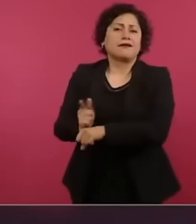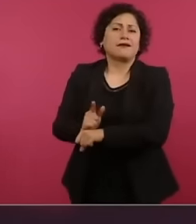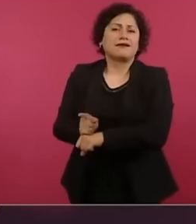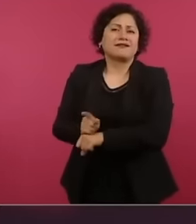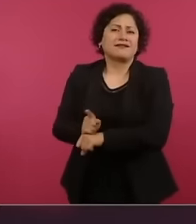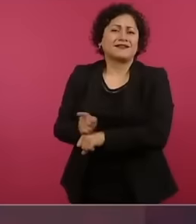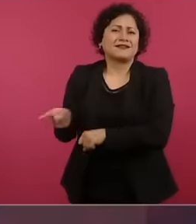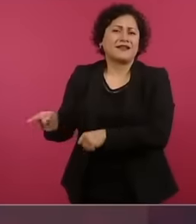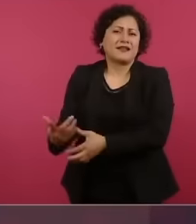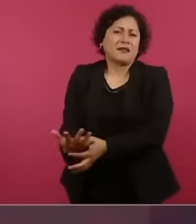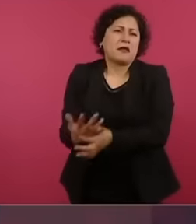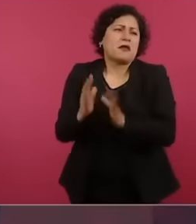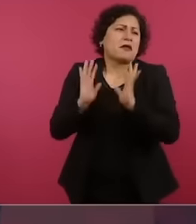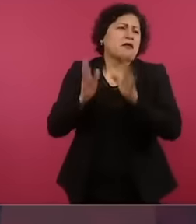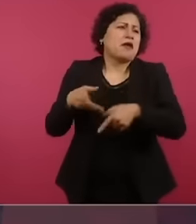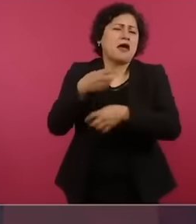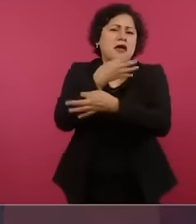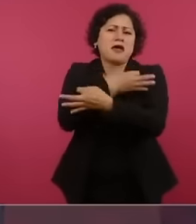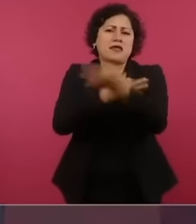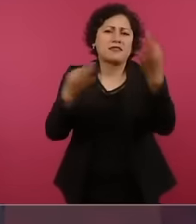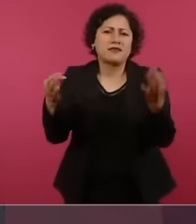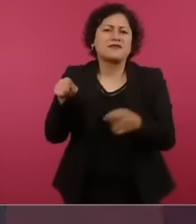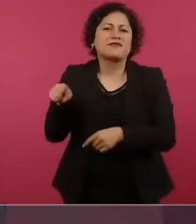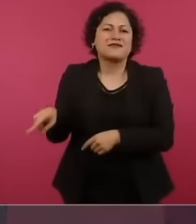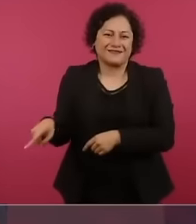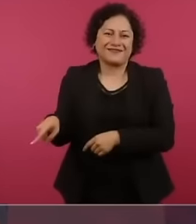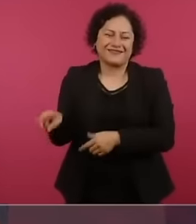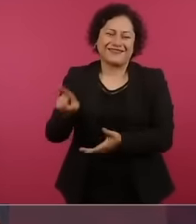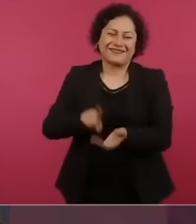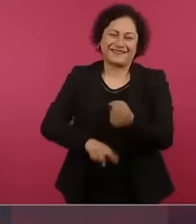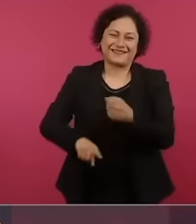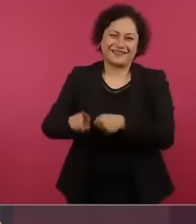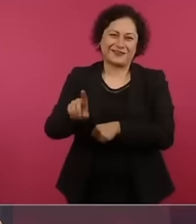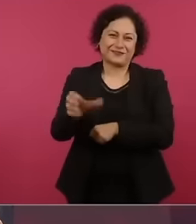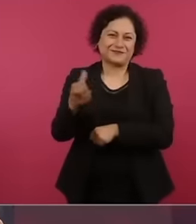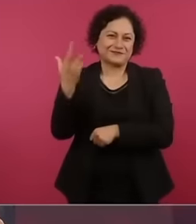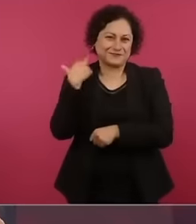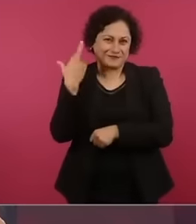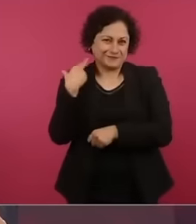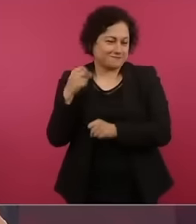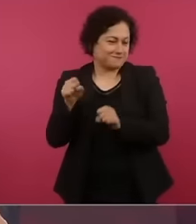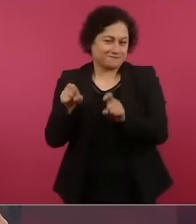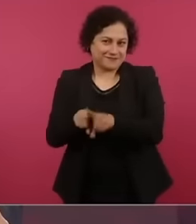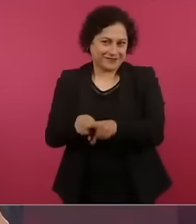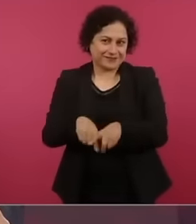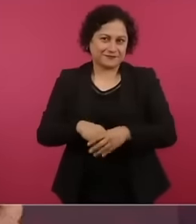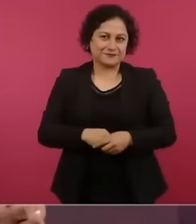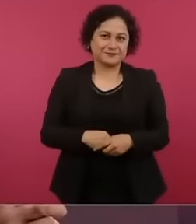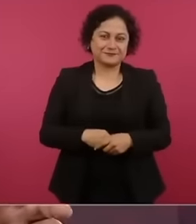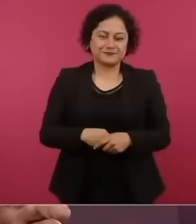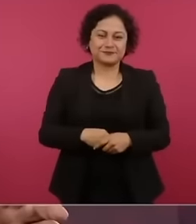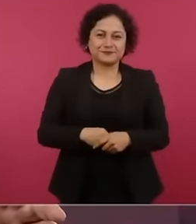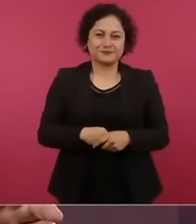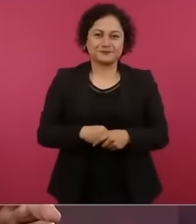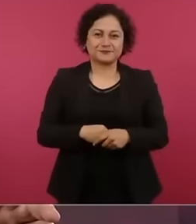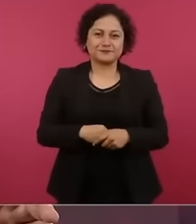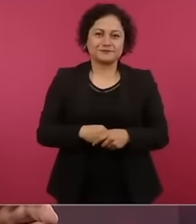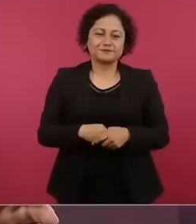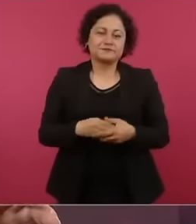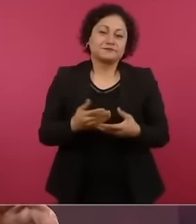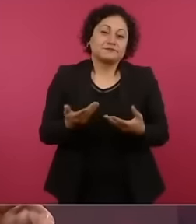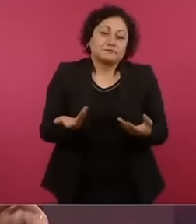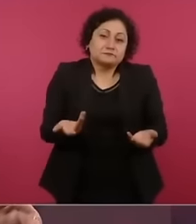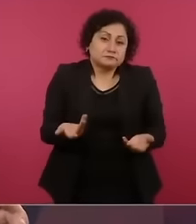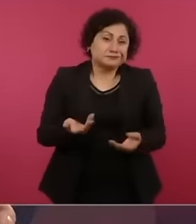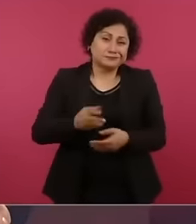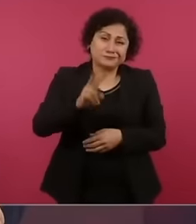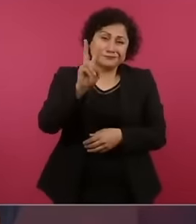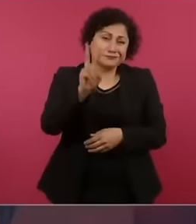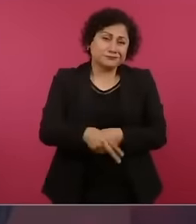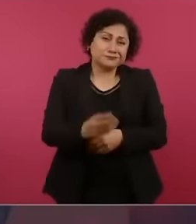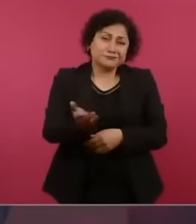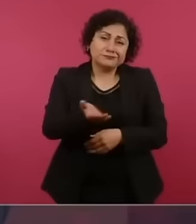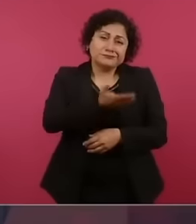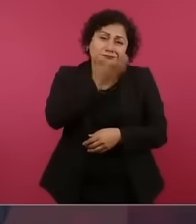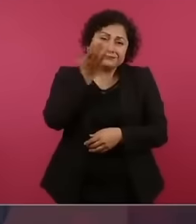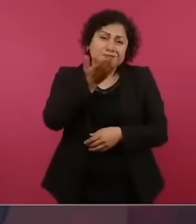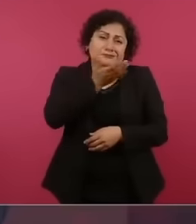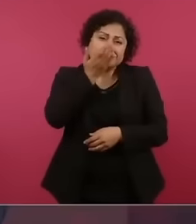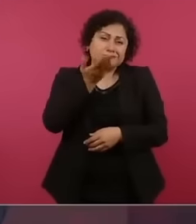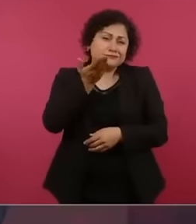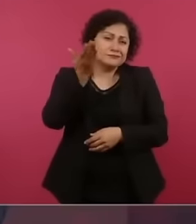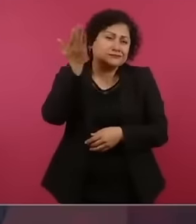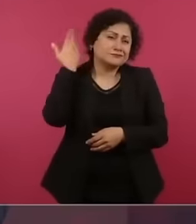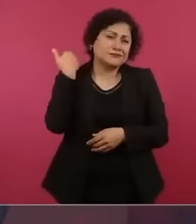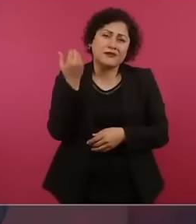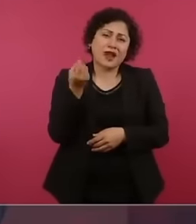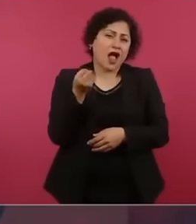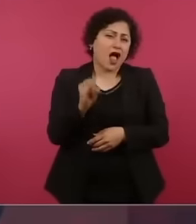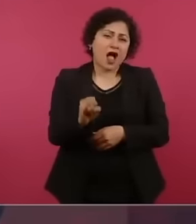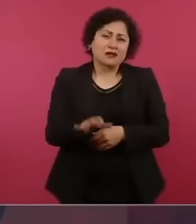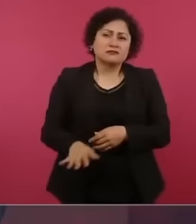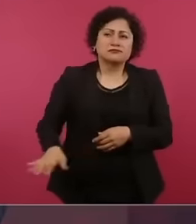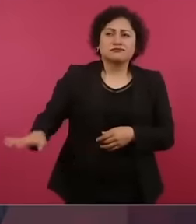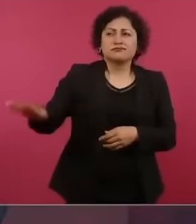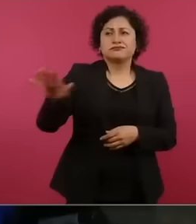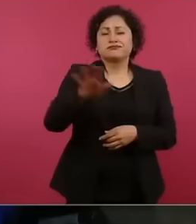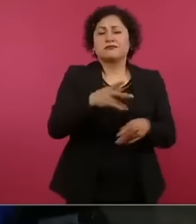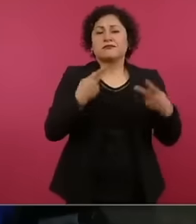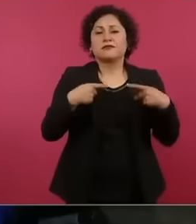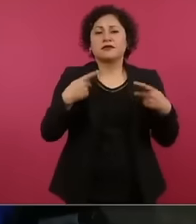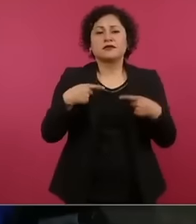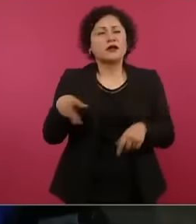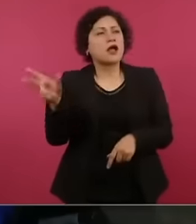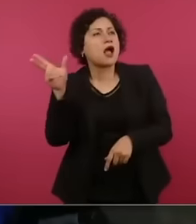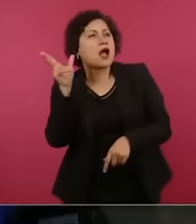and well, everyone believed him